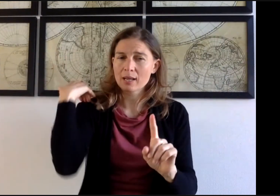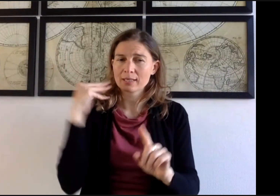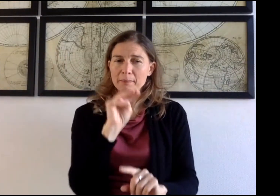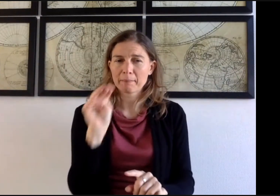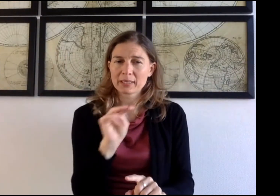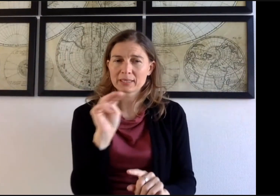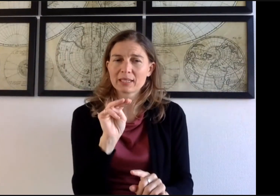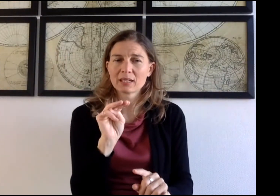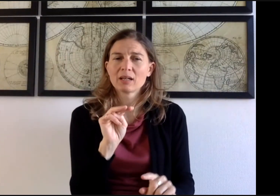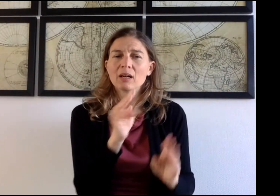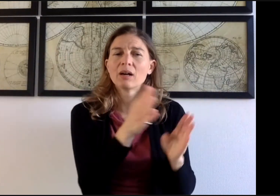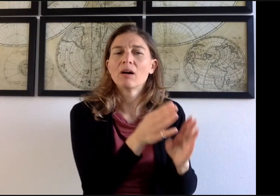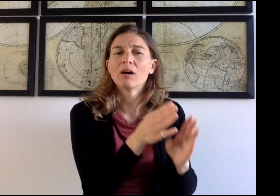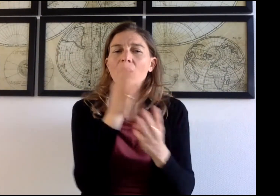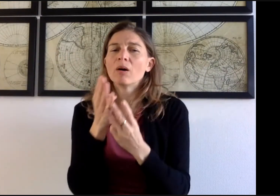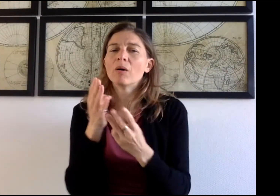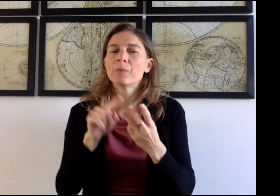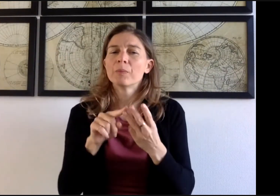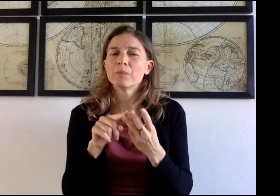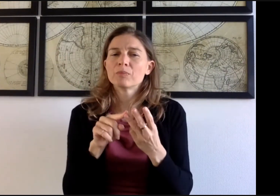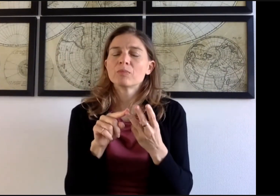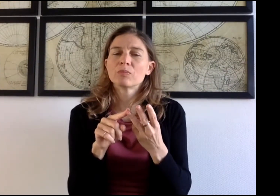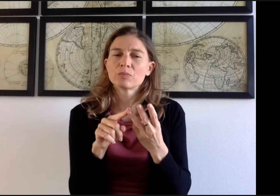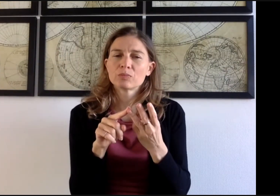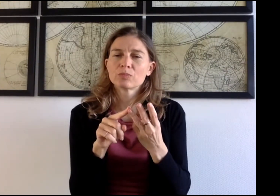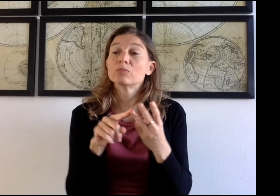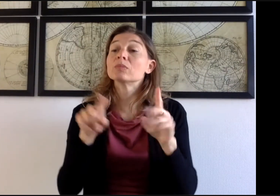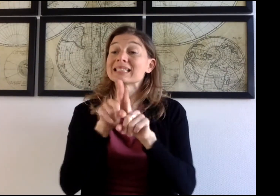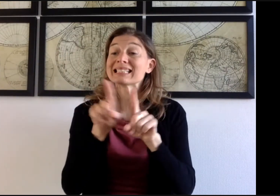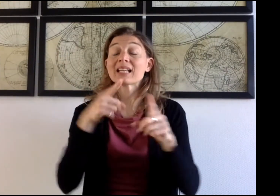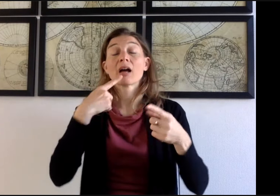We also wrote a strong statement on residential institutions,